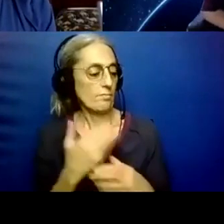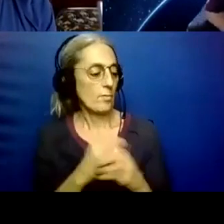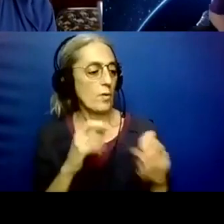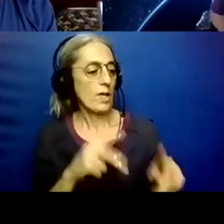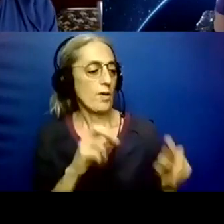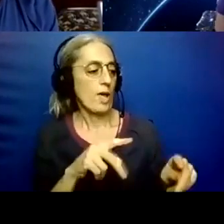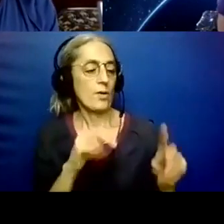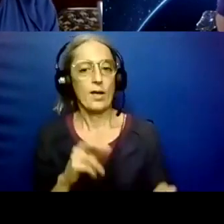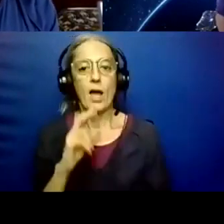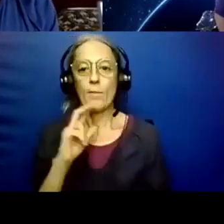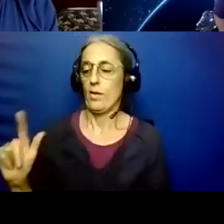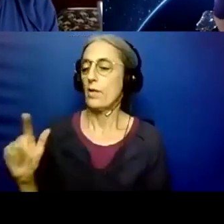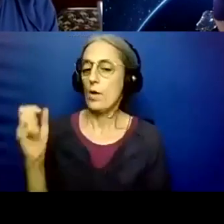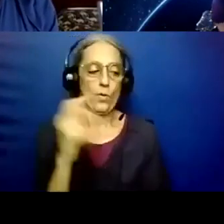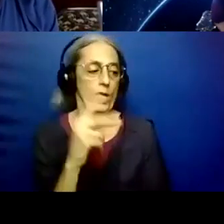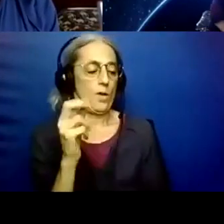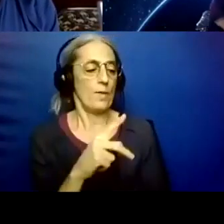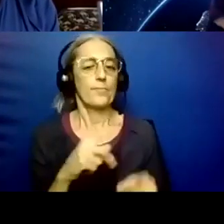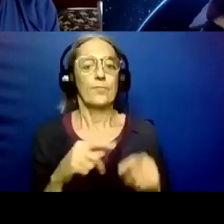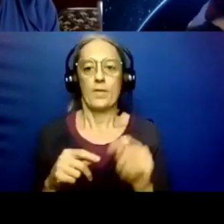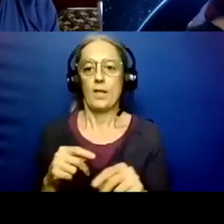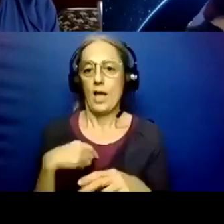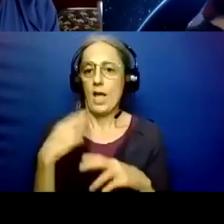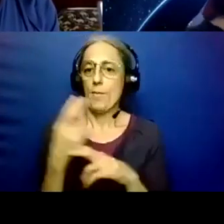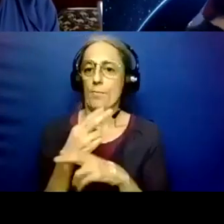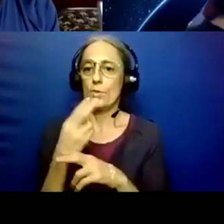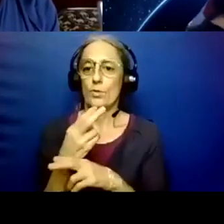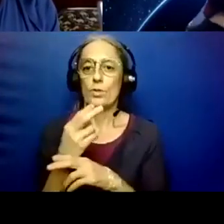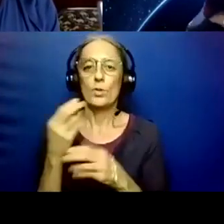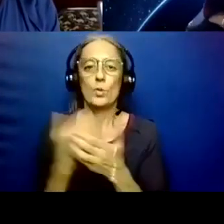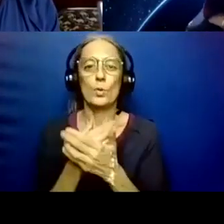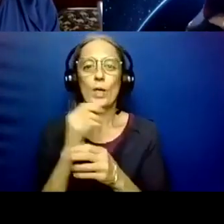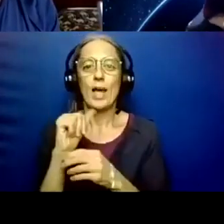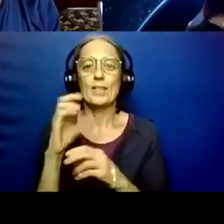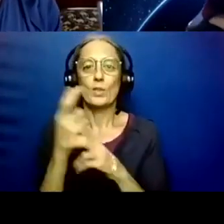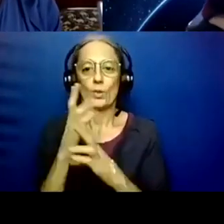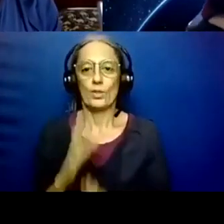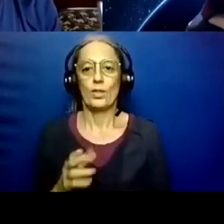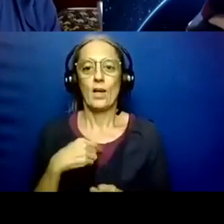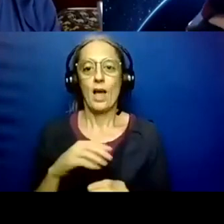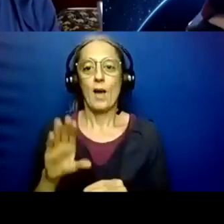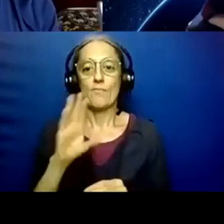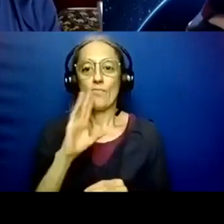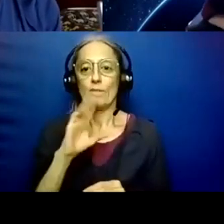I am an emerging AAC user. When I get frustrated because I can't say all I want to say,